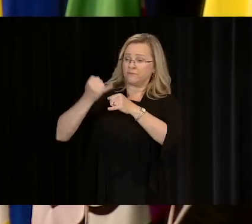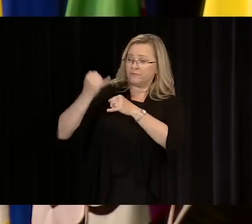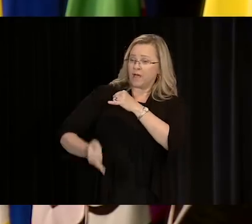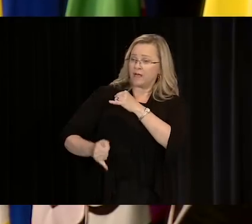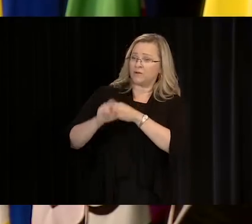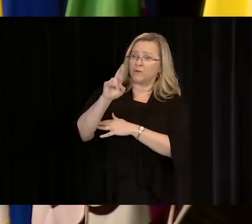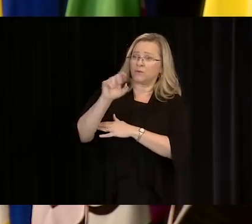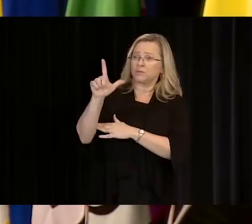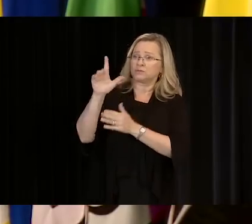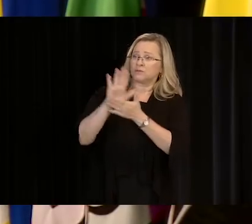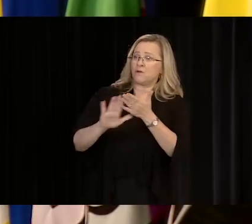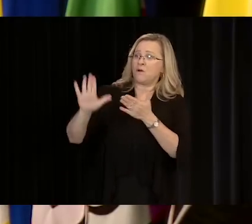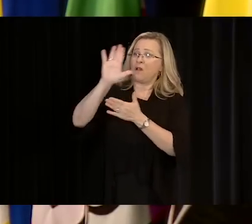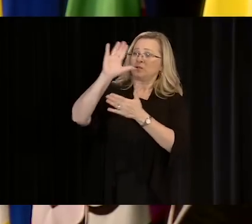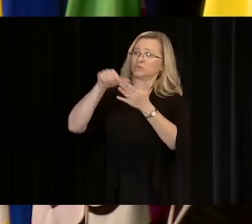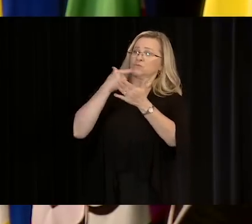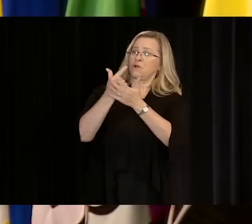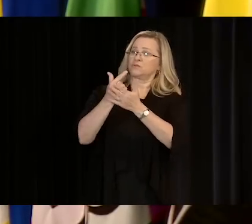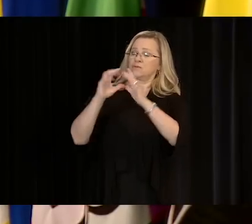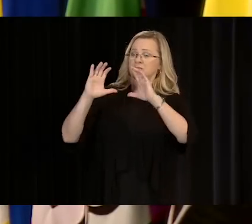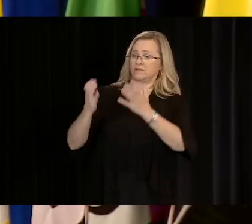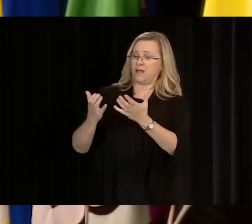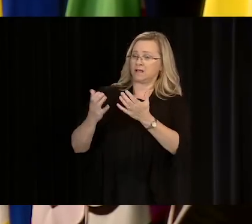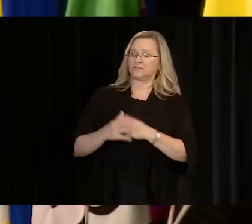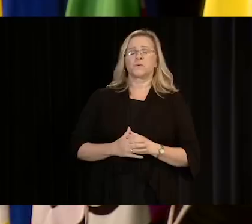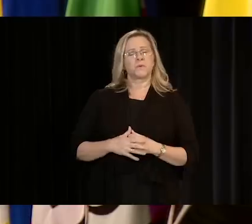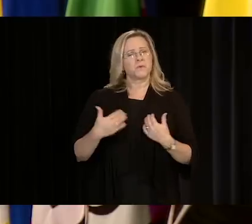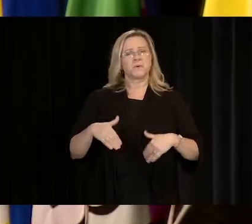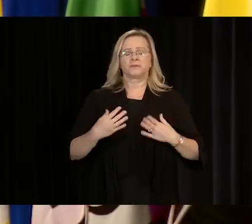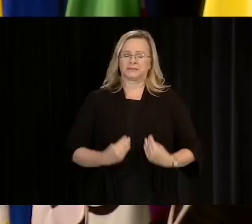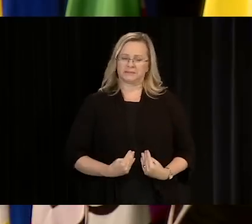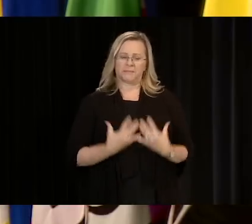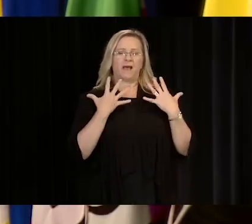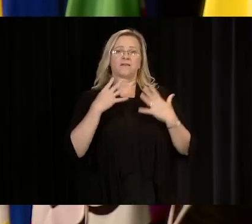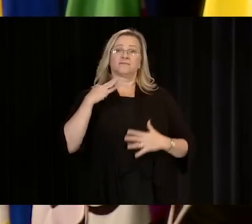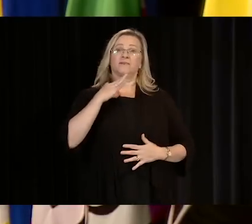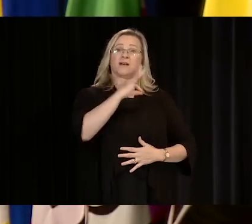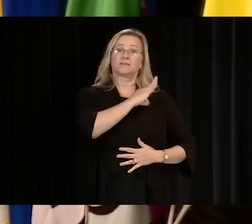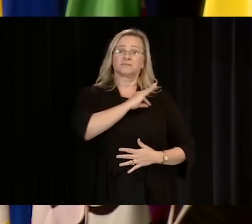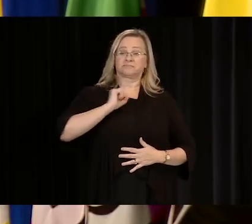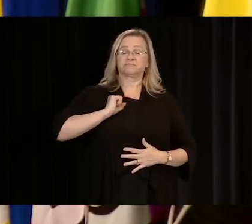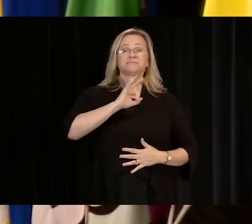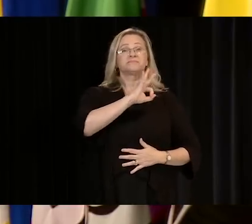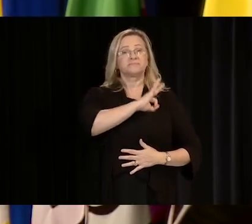YOU HAVE INSPIRED OUR FACULTY AND STAFF WITH YOUR COMMITMENT AND PERSISTENCE.